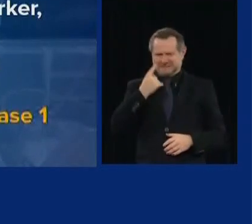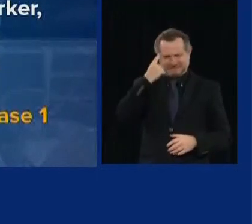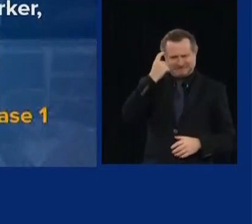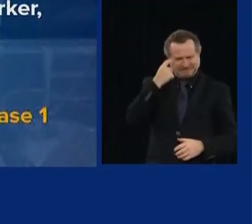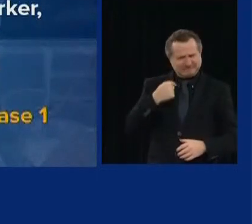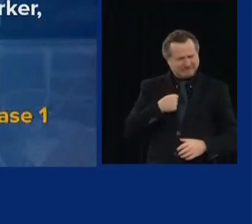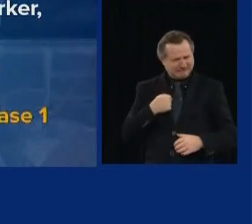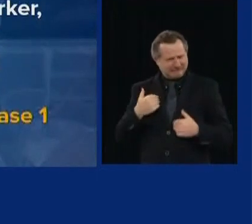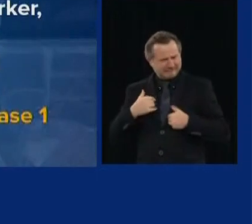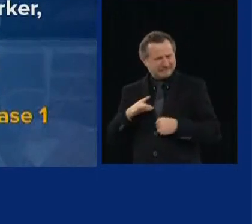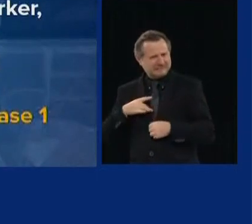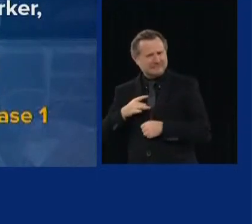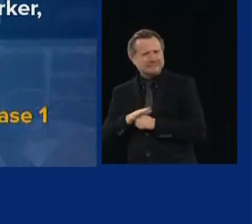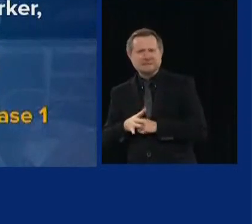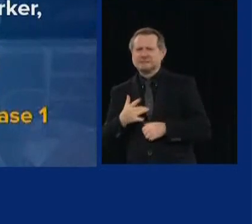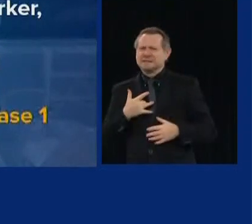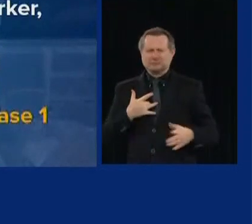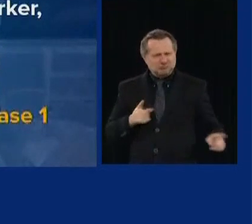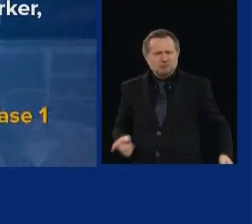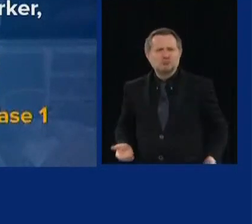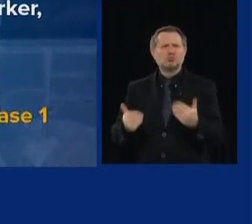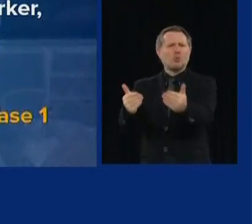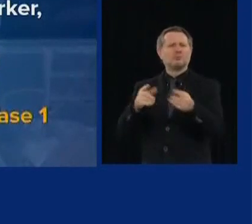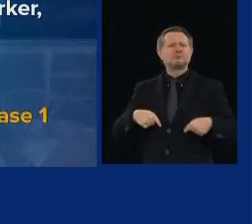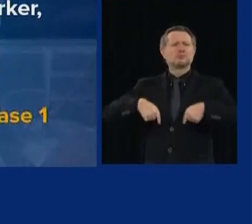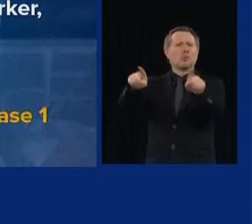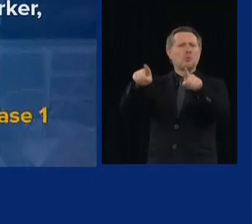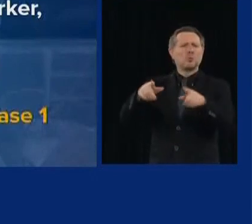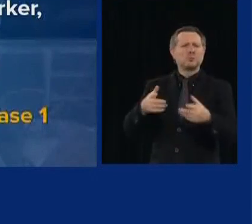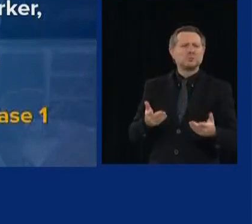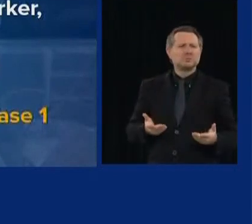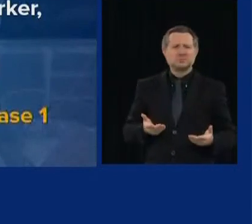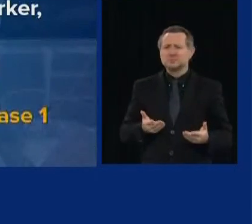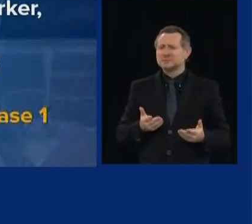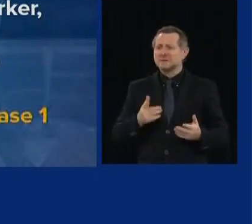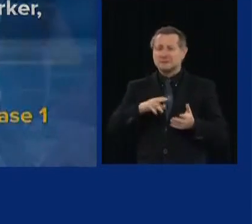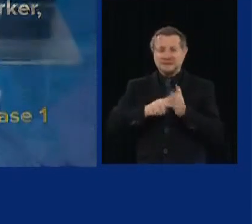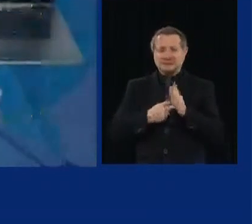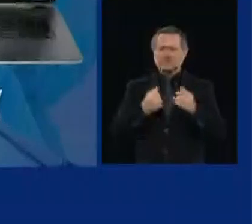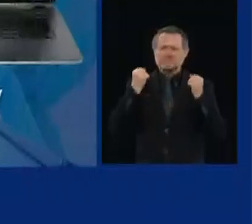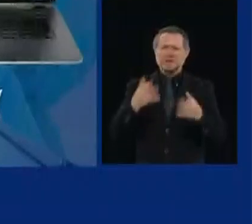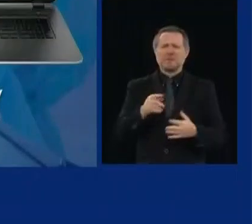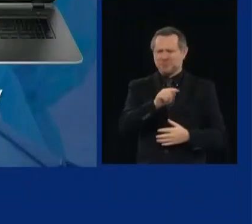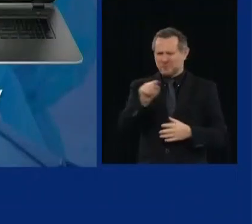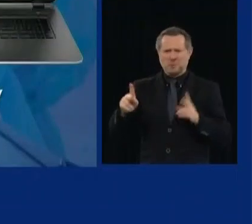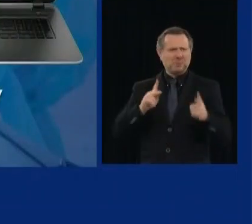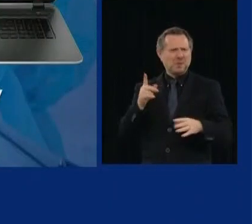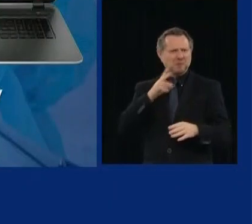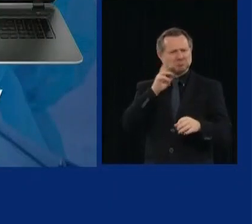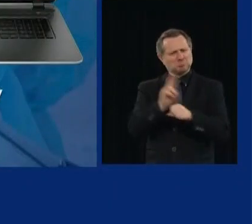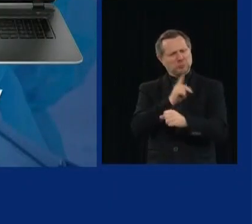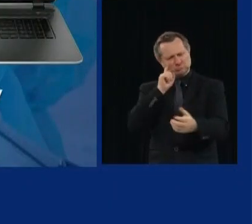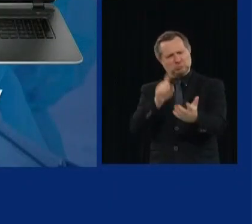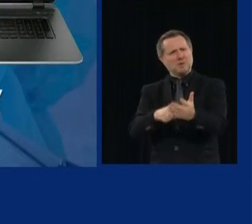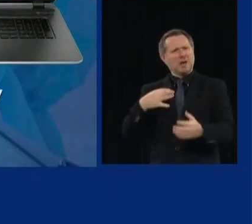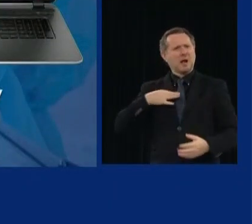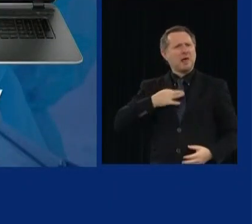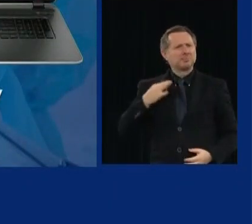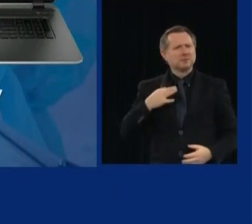BUT AGAIN, IF ANYONE THINKS THEY